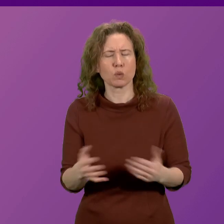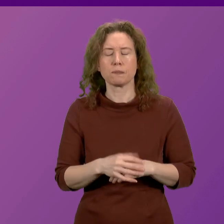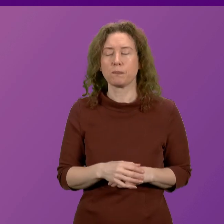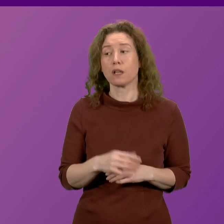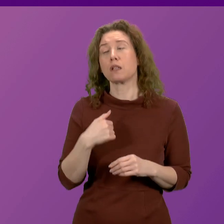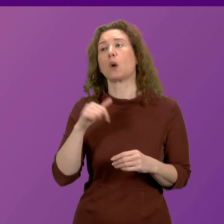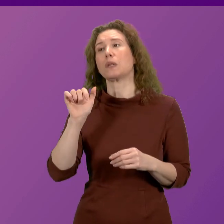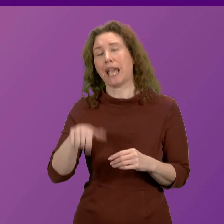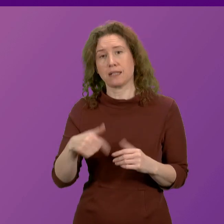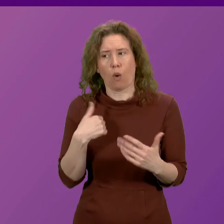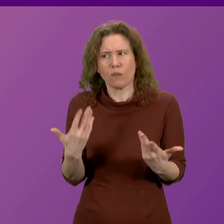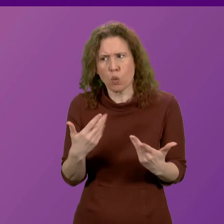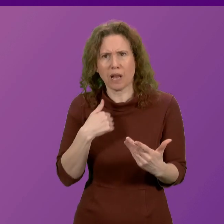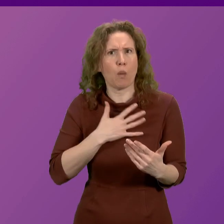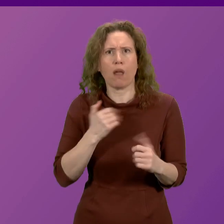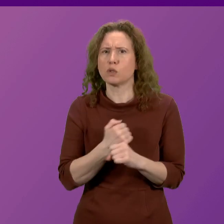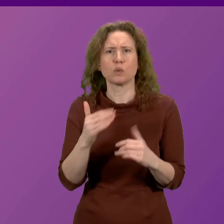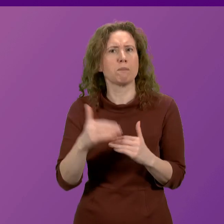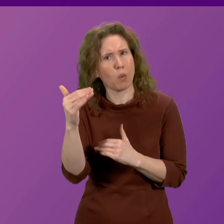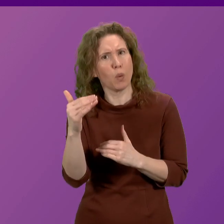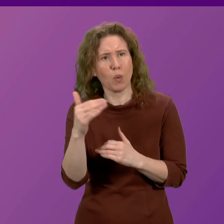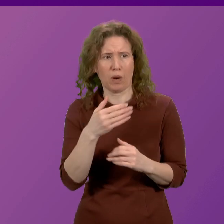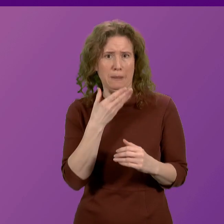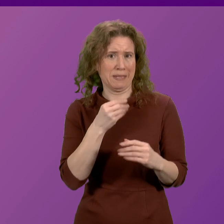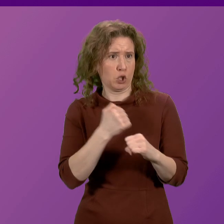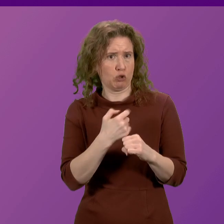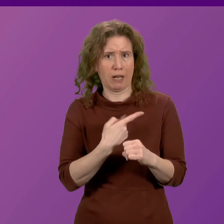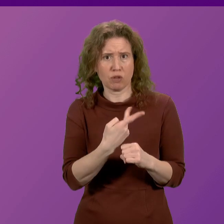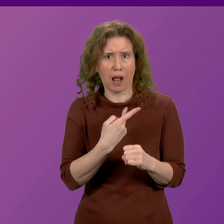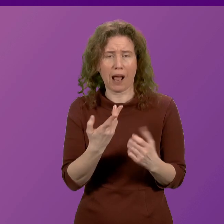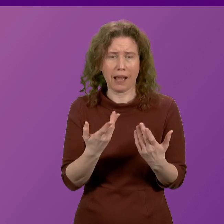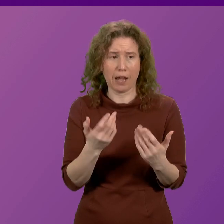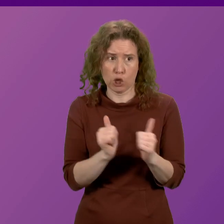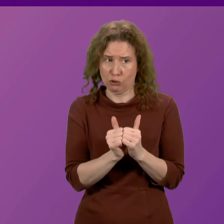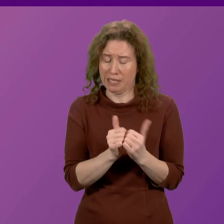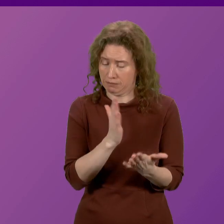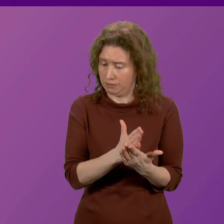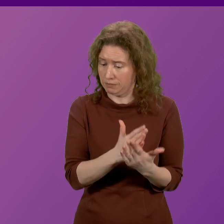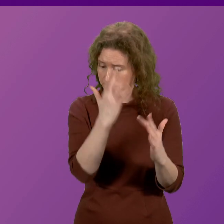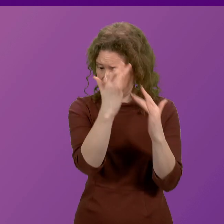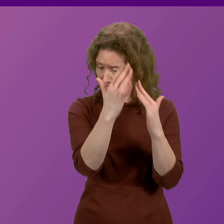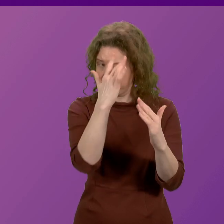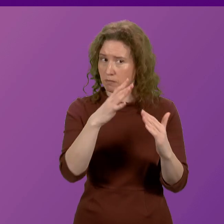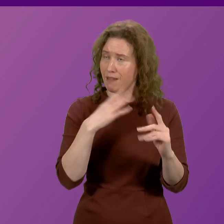Of course, I would love to do more. Mr Greer and I agree very much on the aspirations of